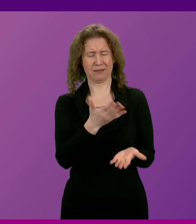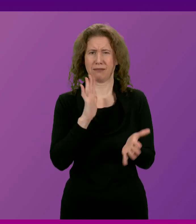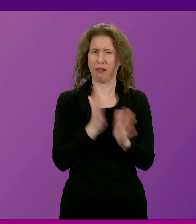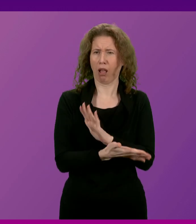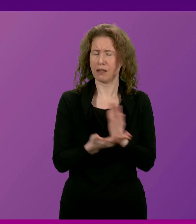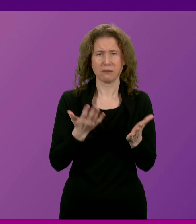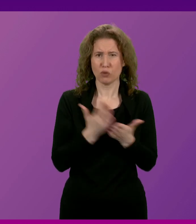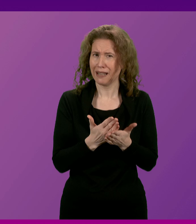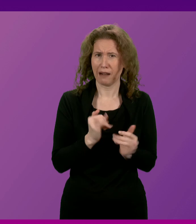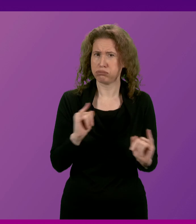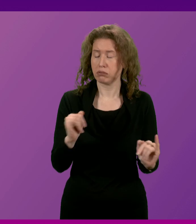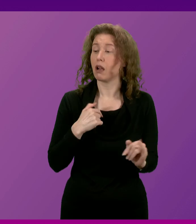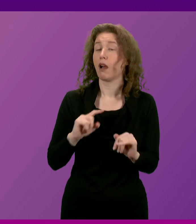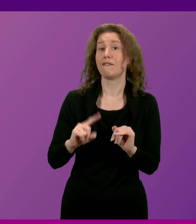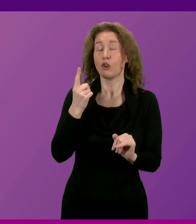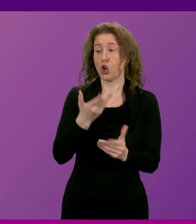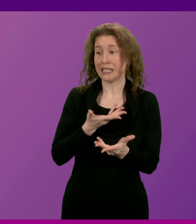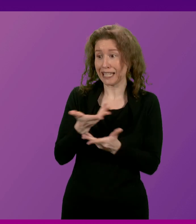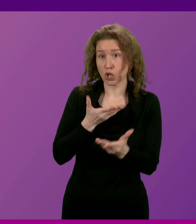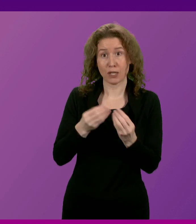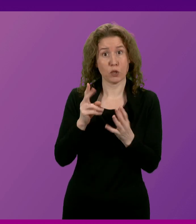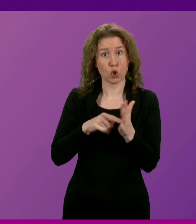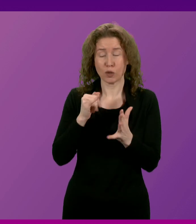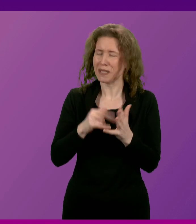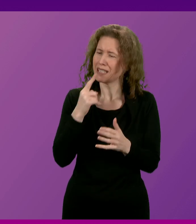In our very first FMQs exchange, I urged John Swinney to scrap the national care service and